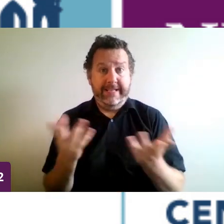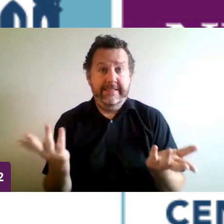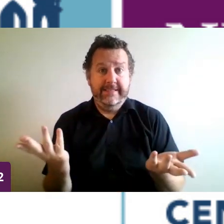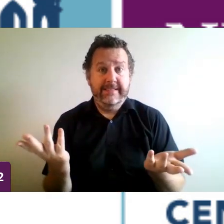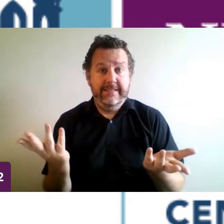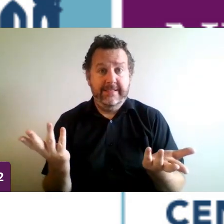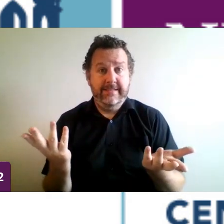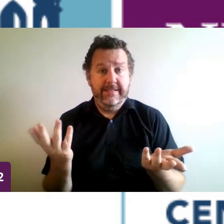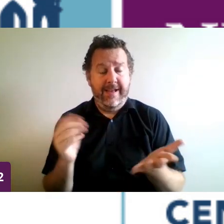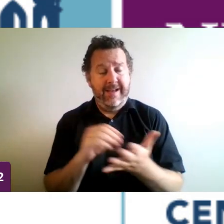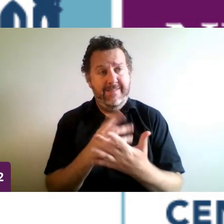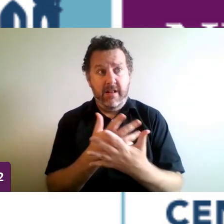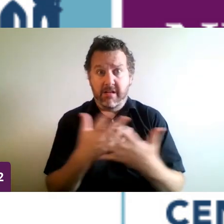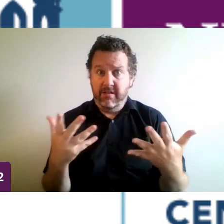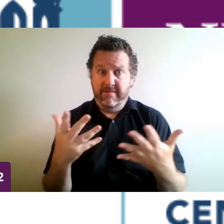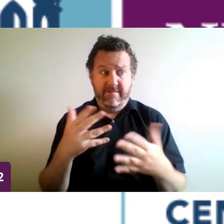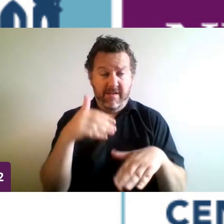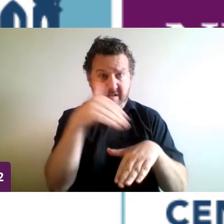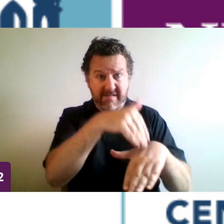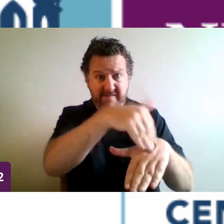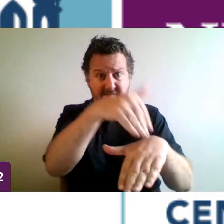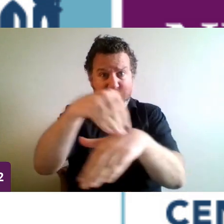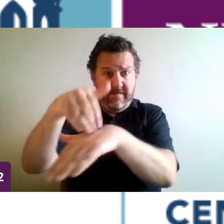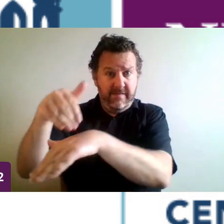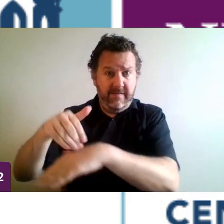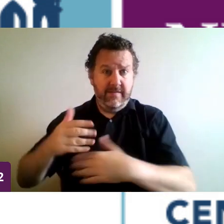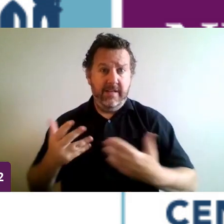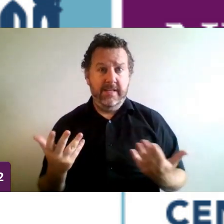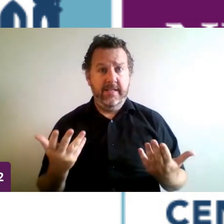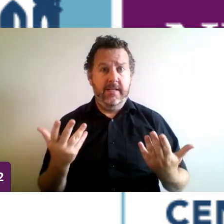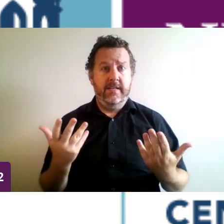on setting